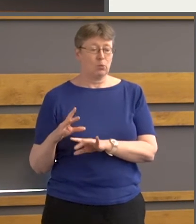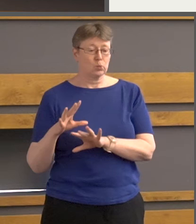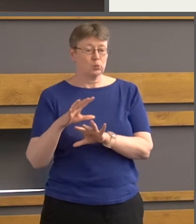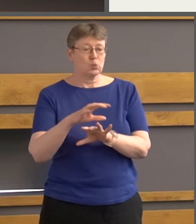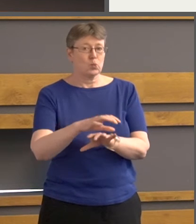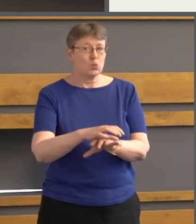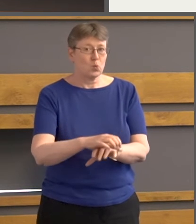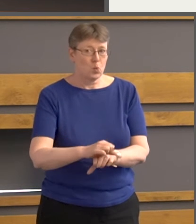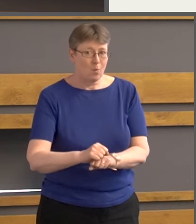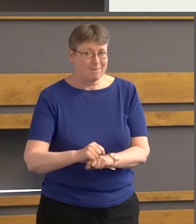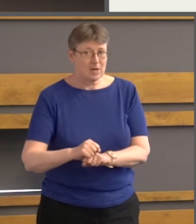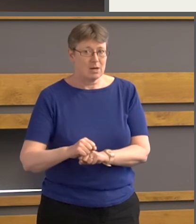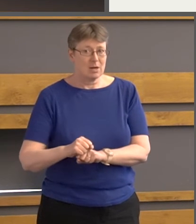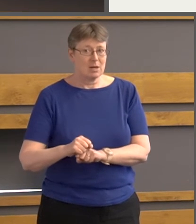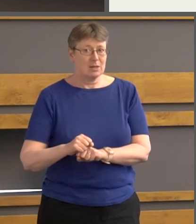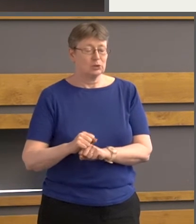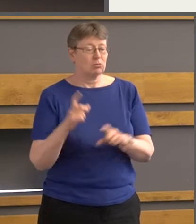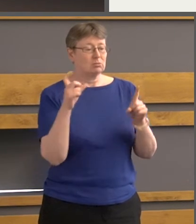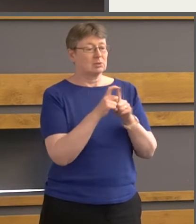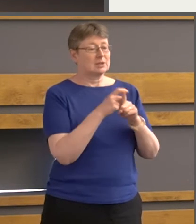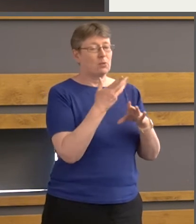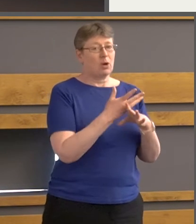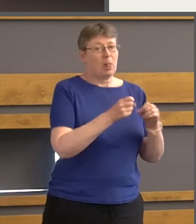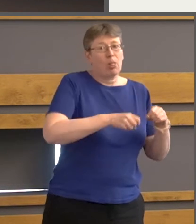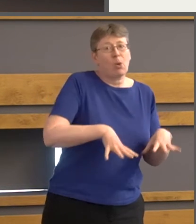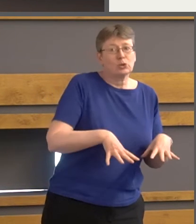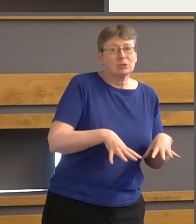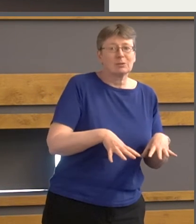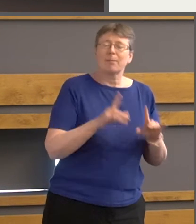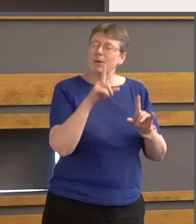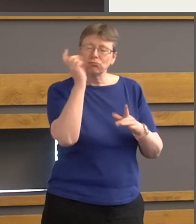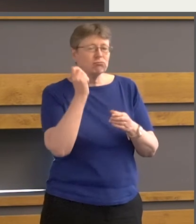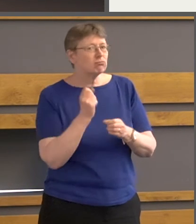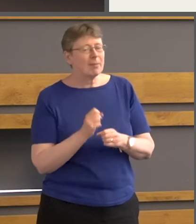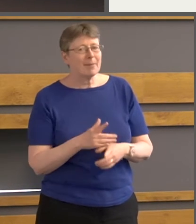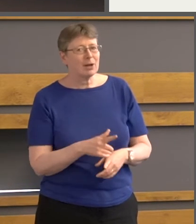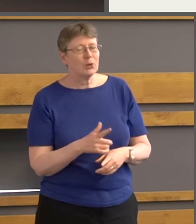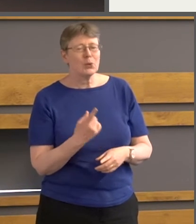that Dundonian workers lost out. But we must remember who was responsible for that.